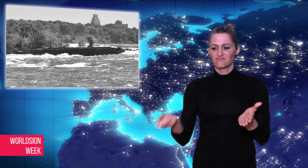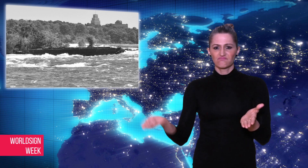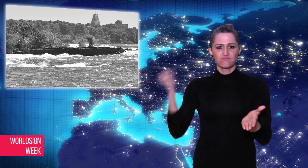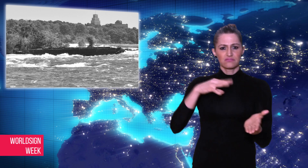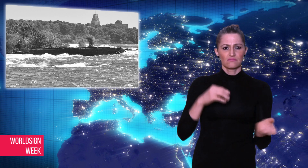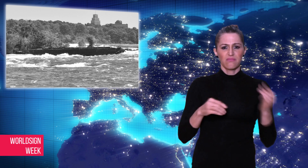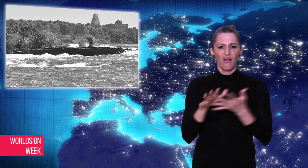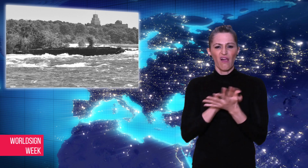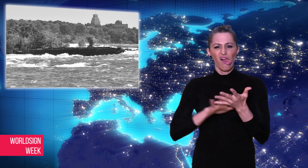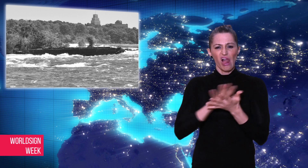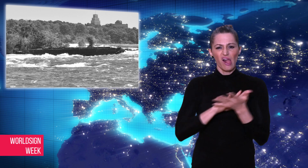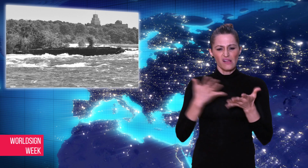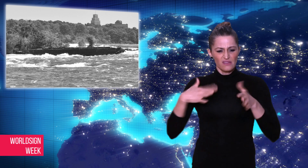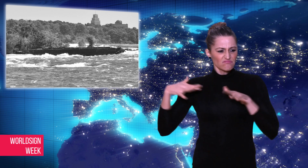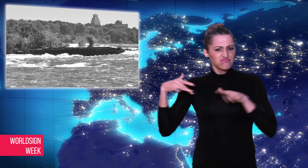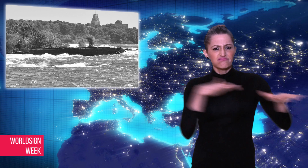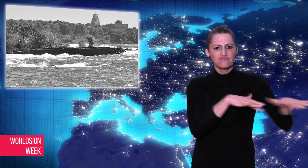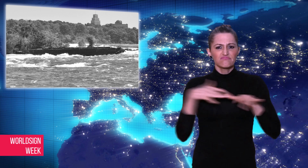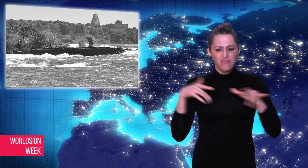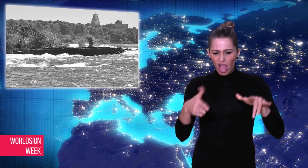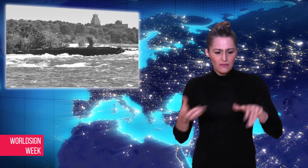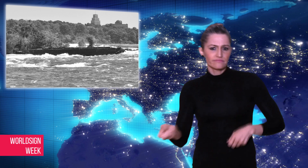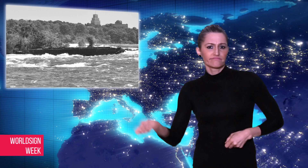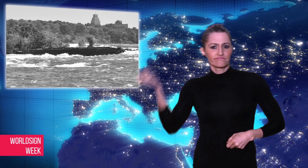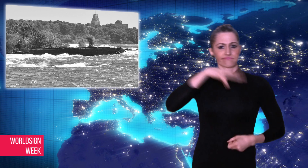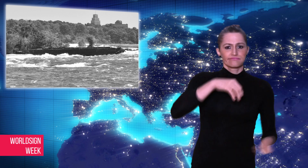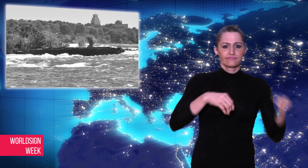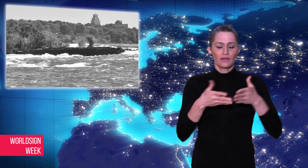garbage watercraft.